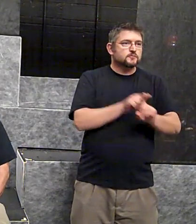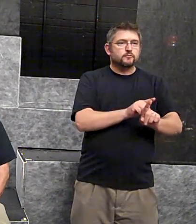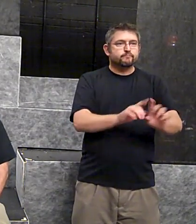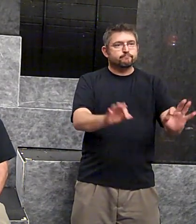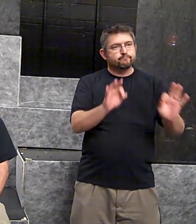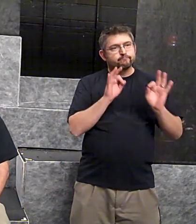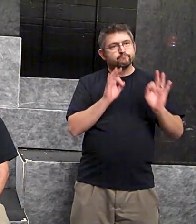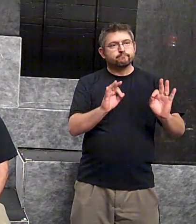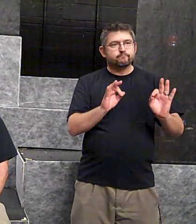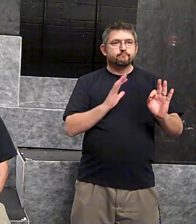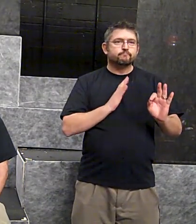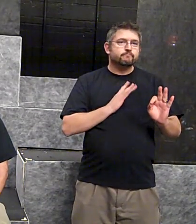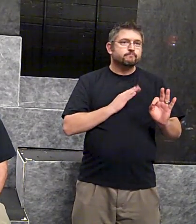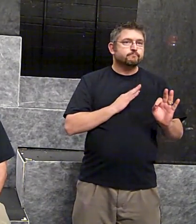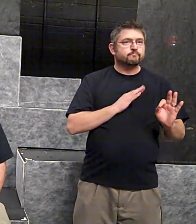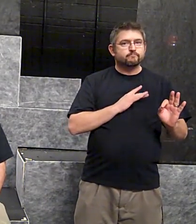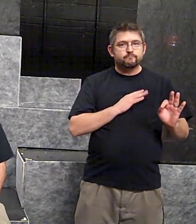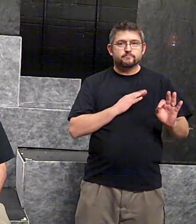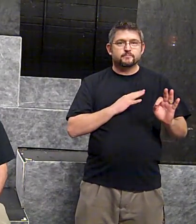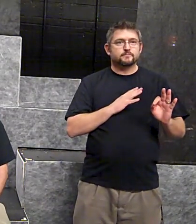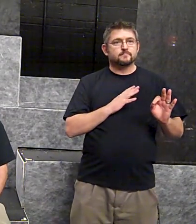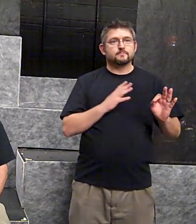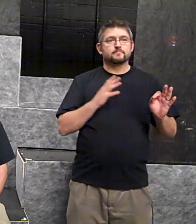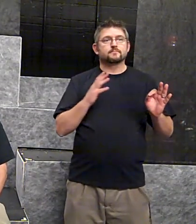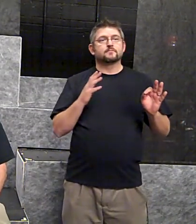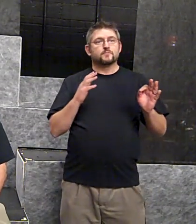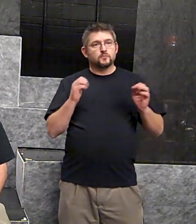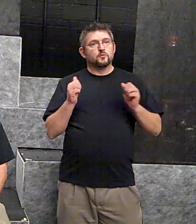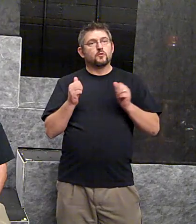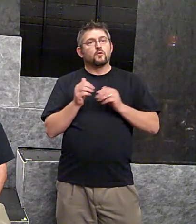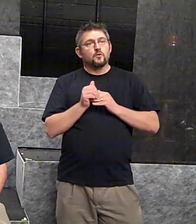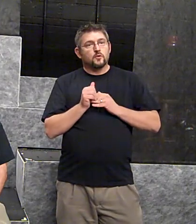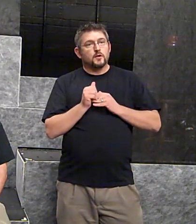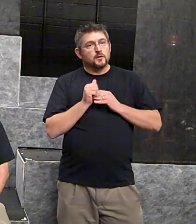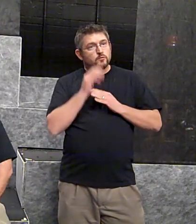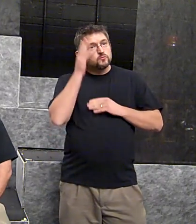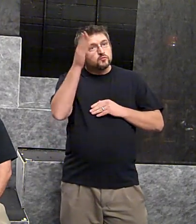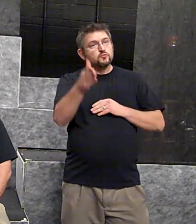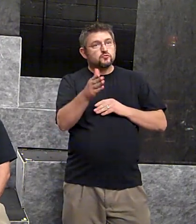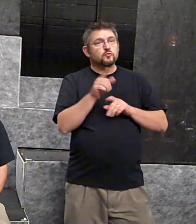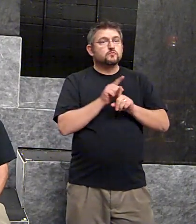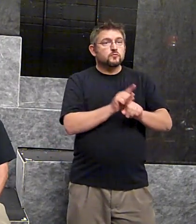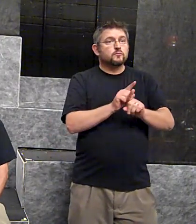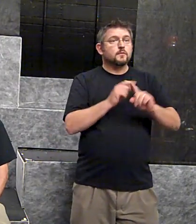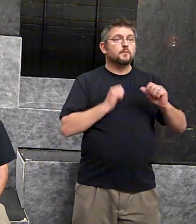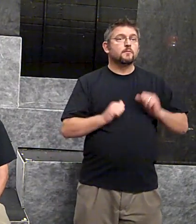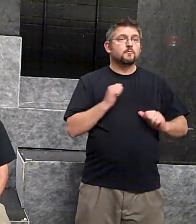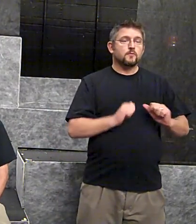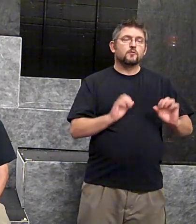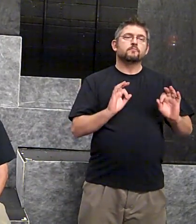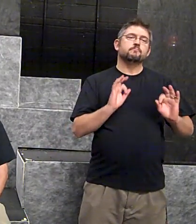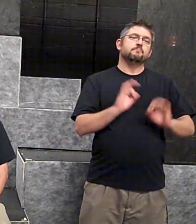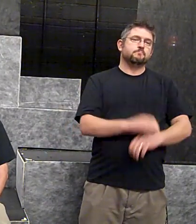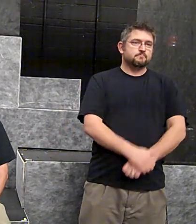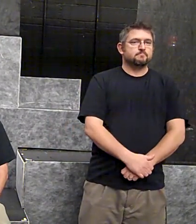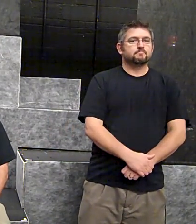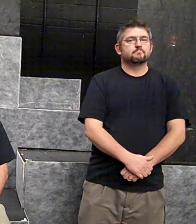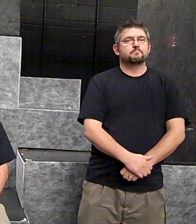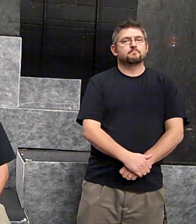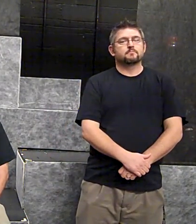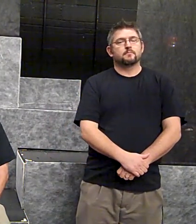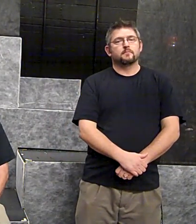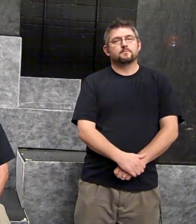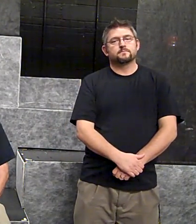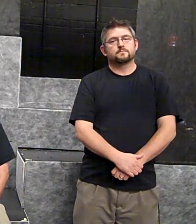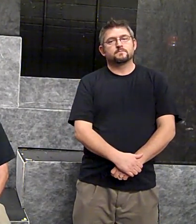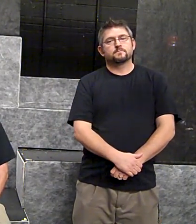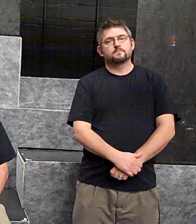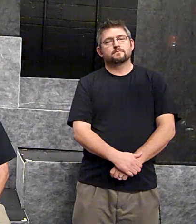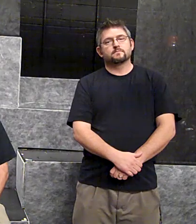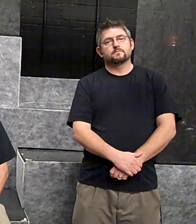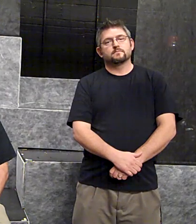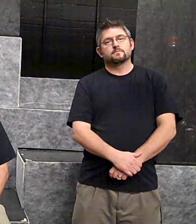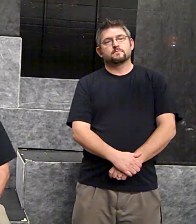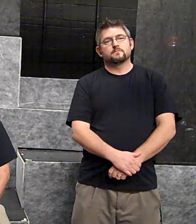and it's the state of the art and it's where the future is in interpreting so